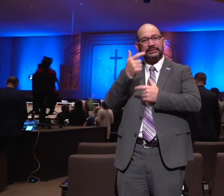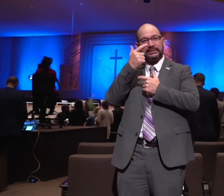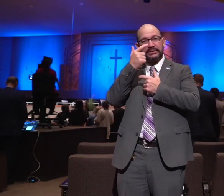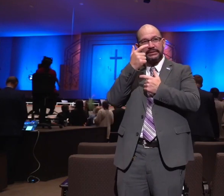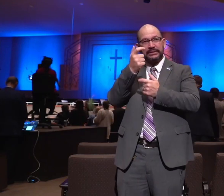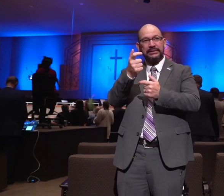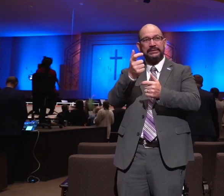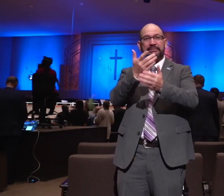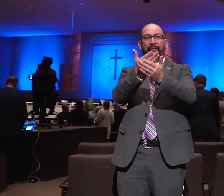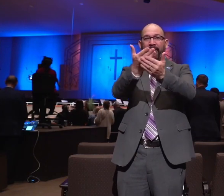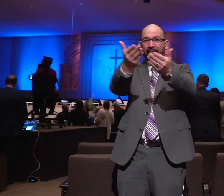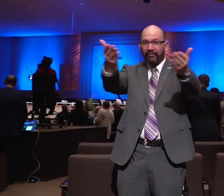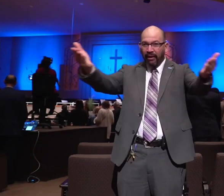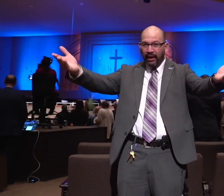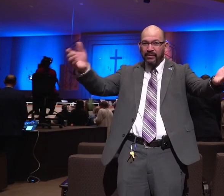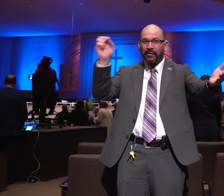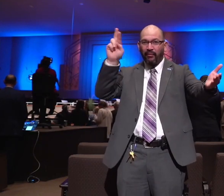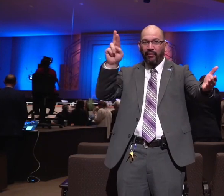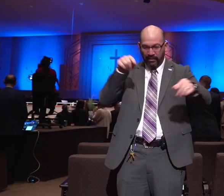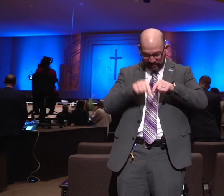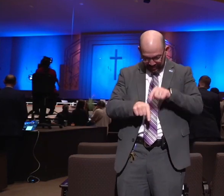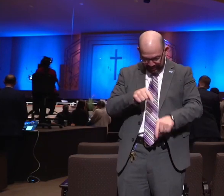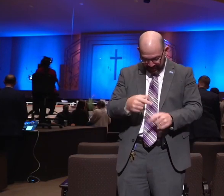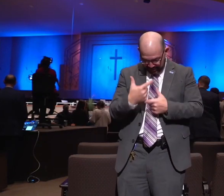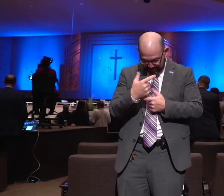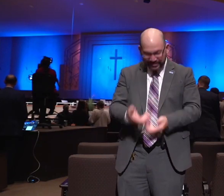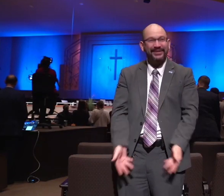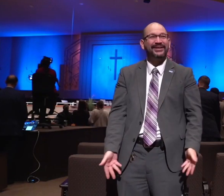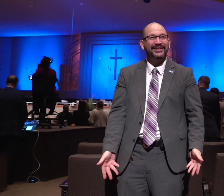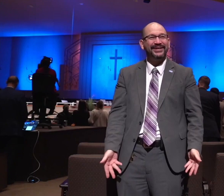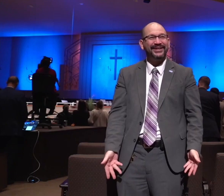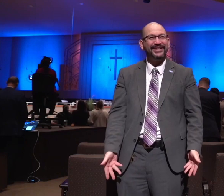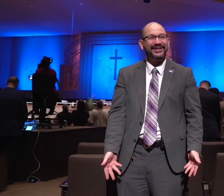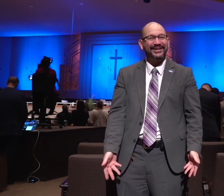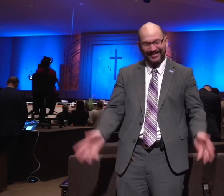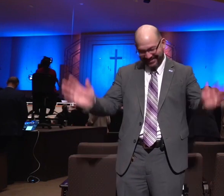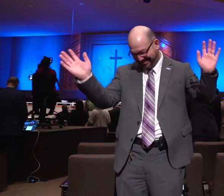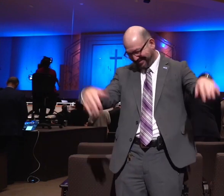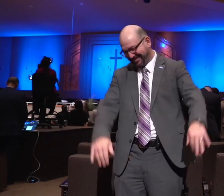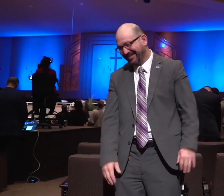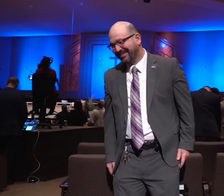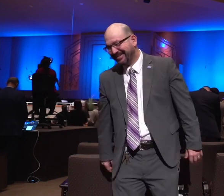socks so we'll try to help you on that too